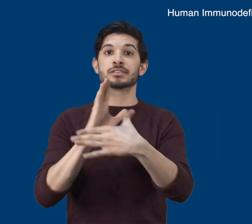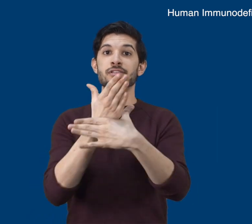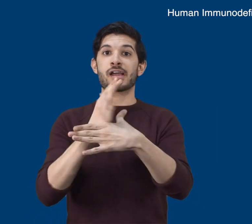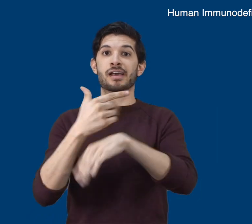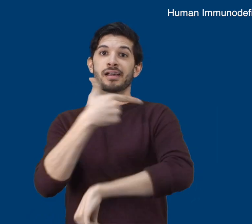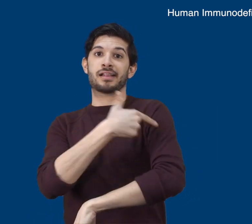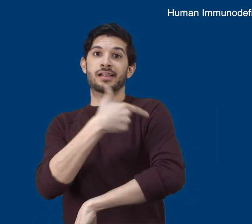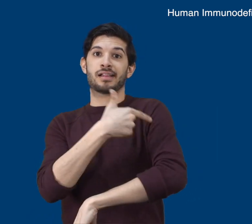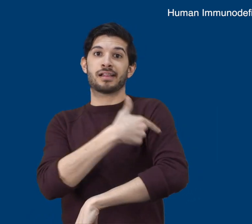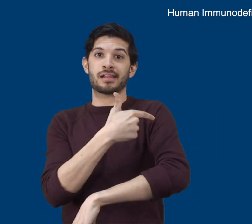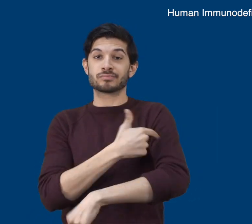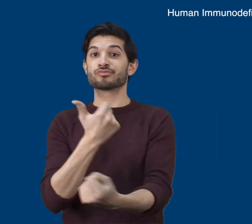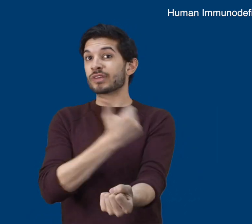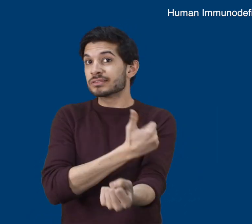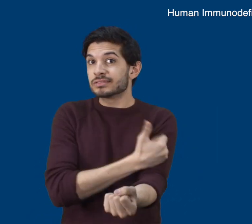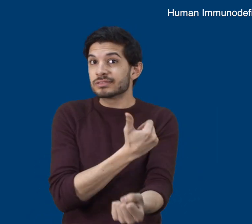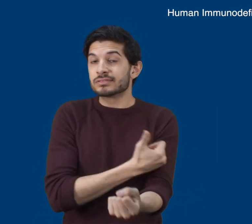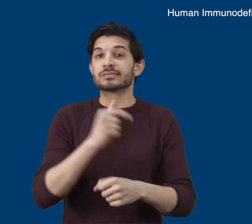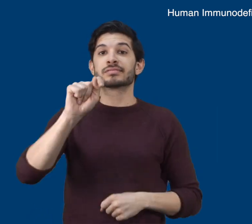Another example would be sharing needles, drugs,